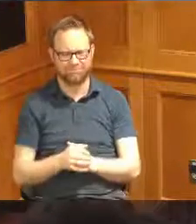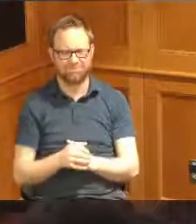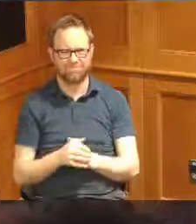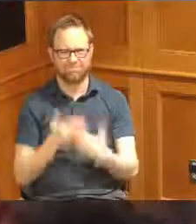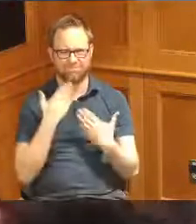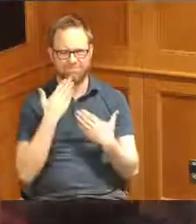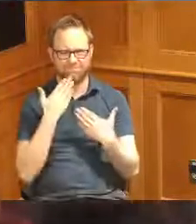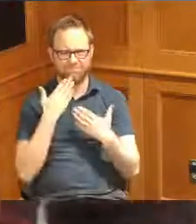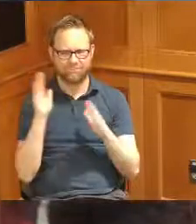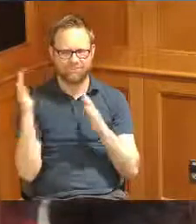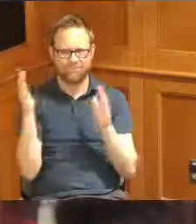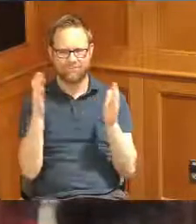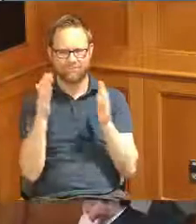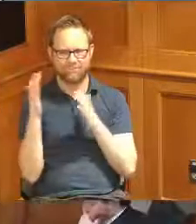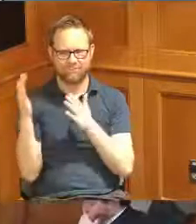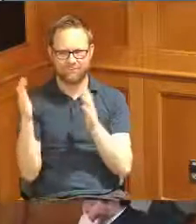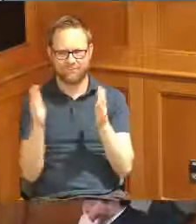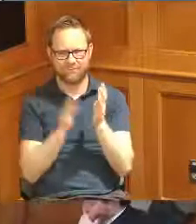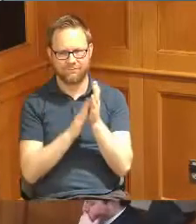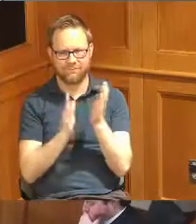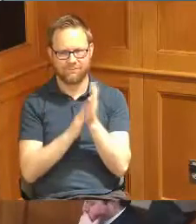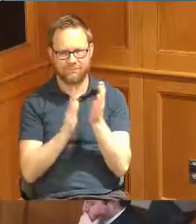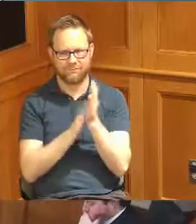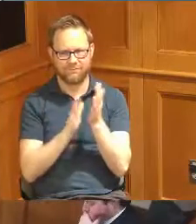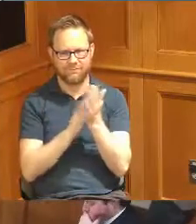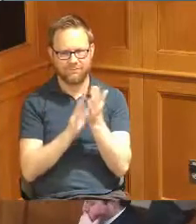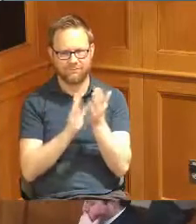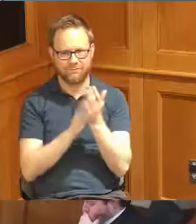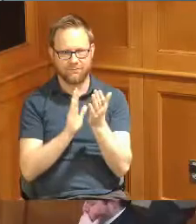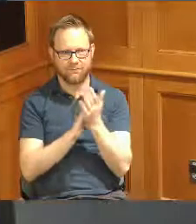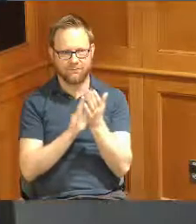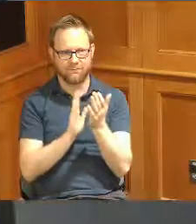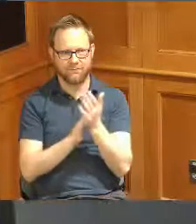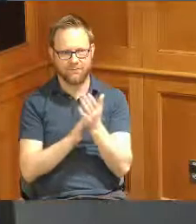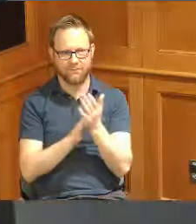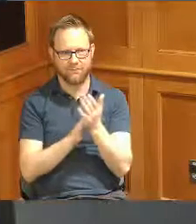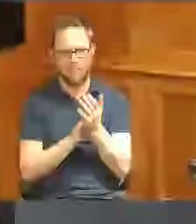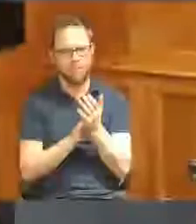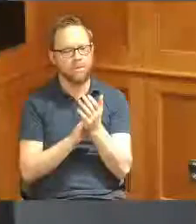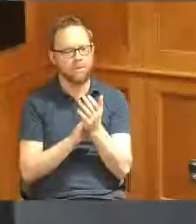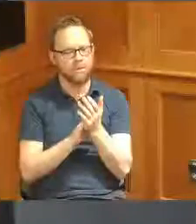you thank you and then you also have you've got Miss Ohio Coast don't go anywhere we're gonna come